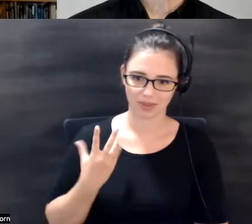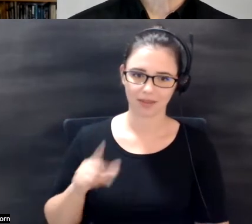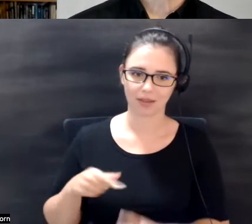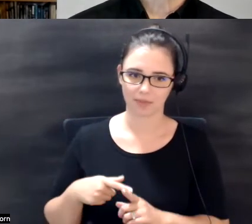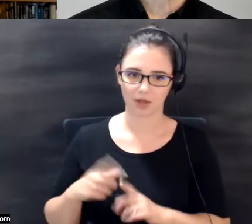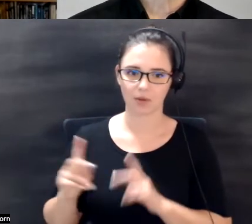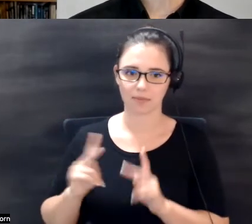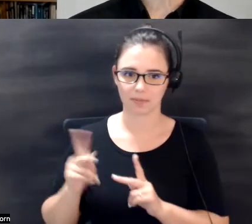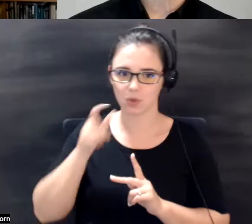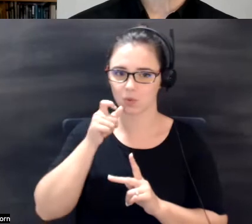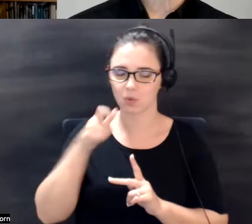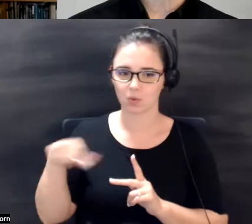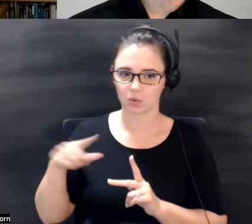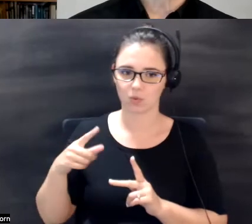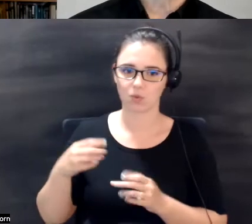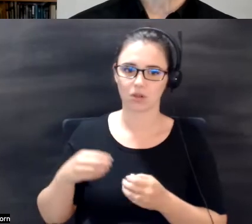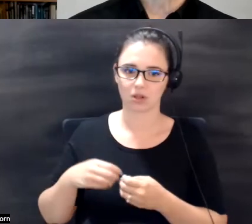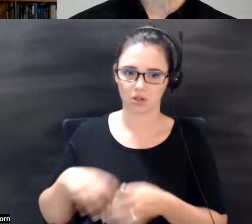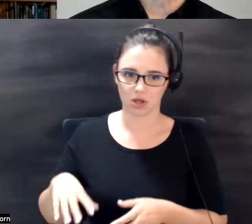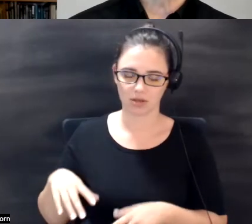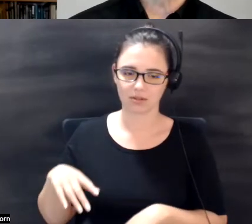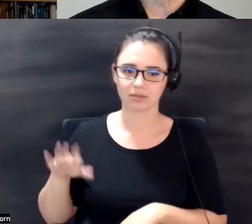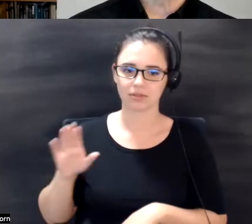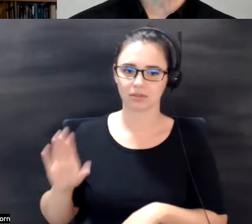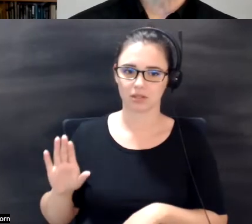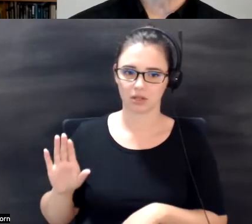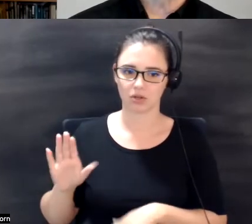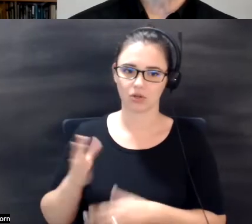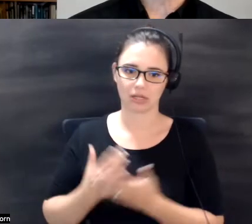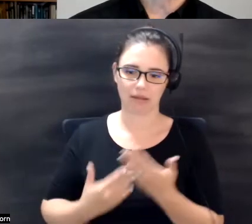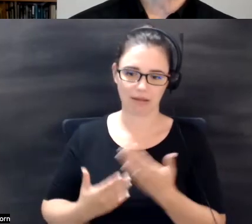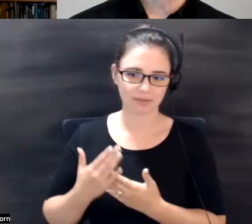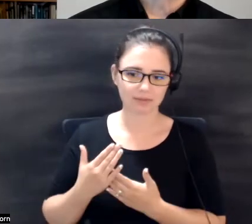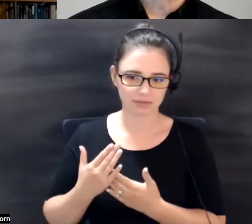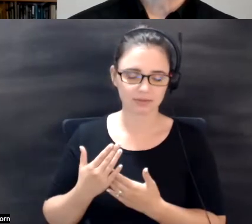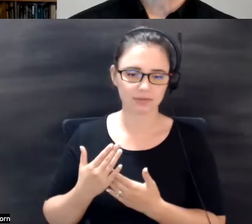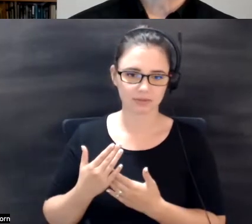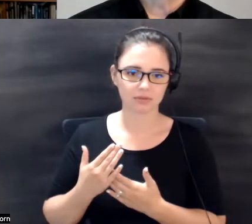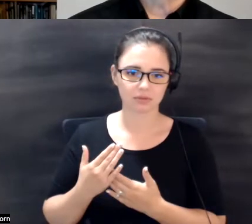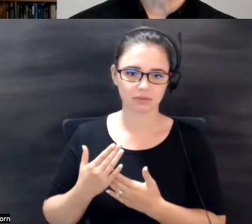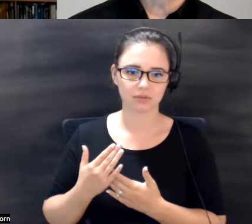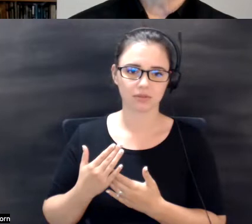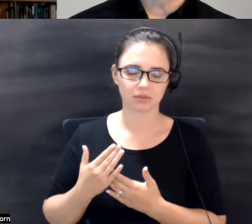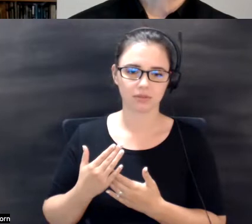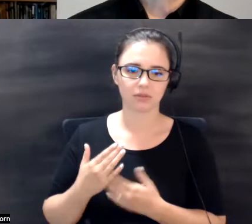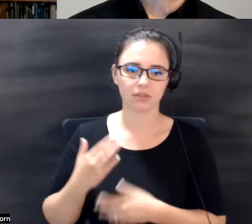who had lost their, um, you know lost their hands. And then, part of, part of the piece about--